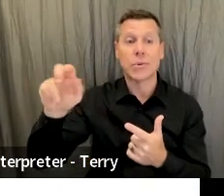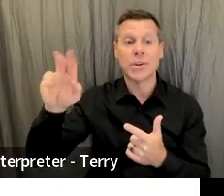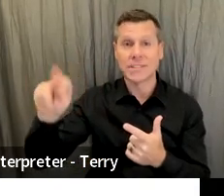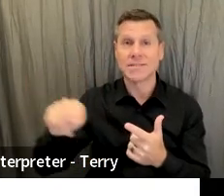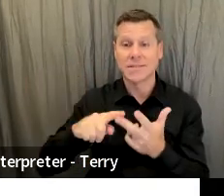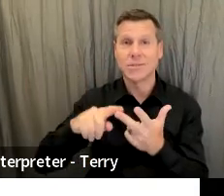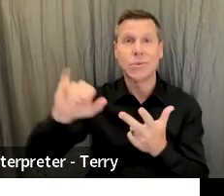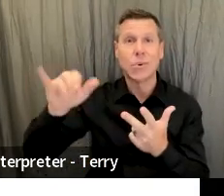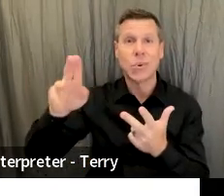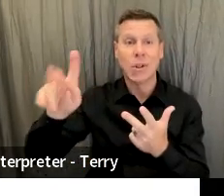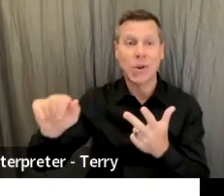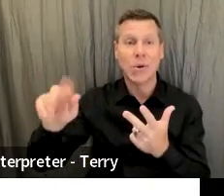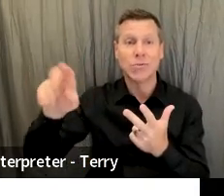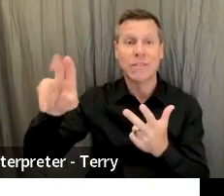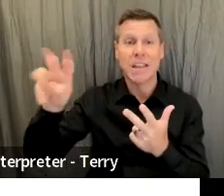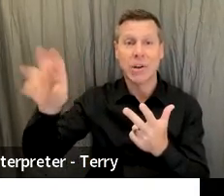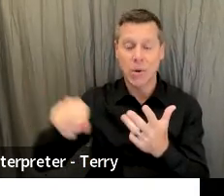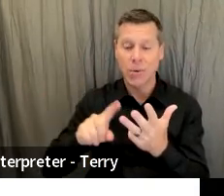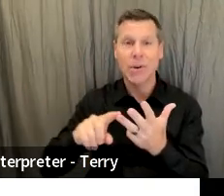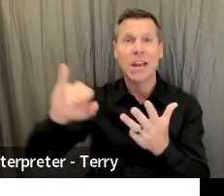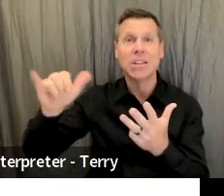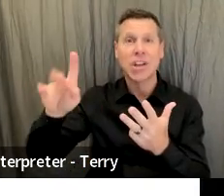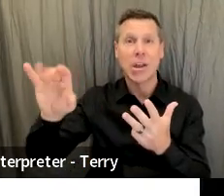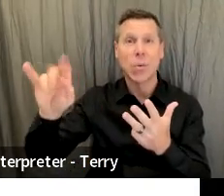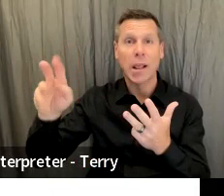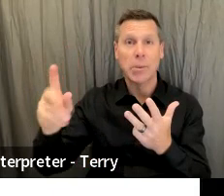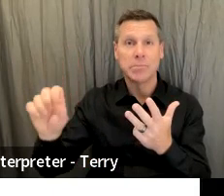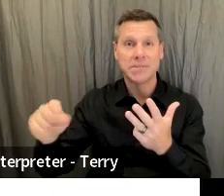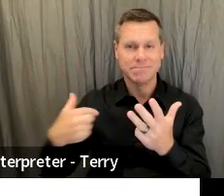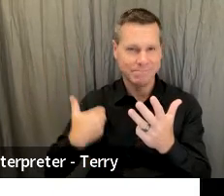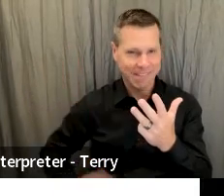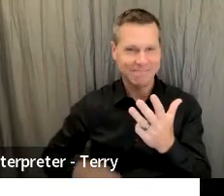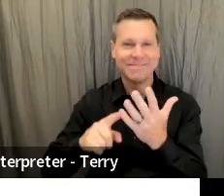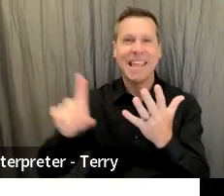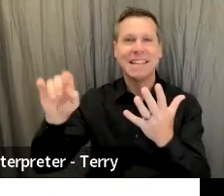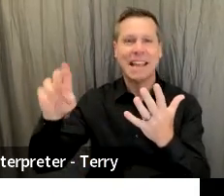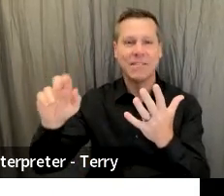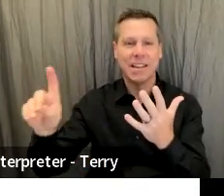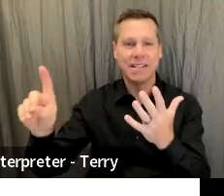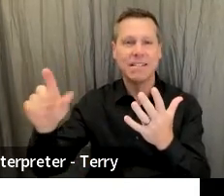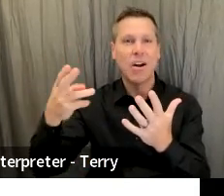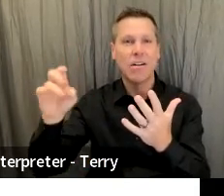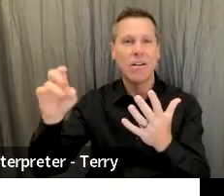David Hardison and myself, Jackie Williams, the five of us, where a lot of different hats on campus.